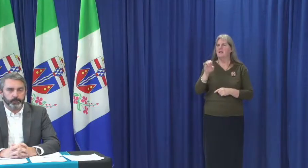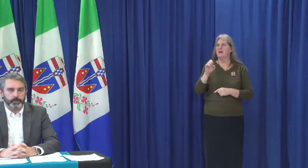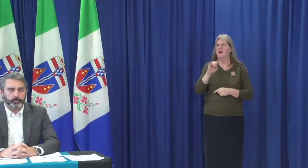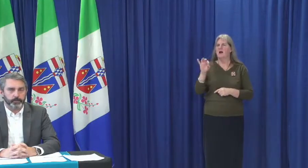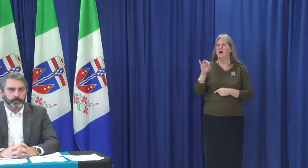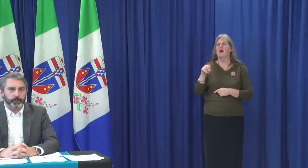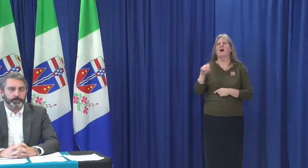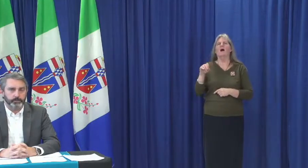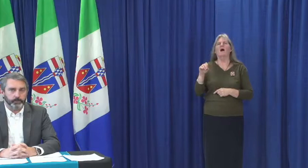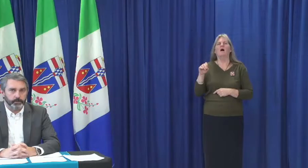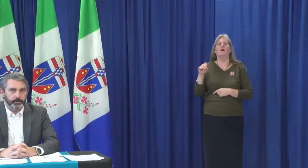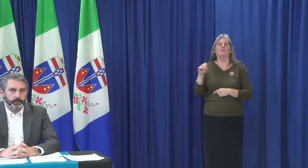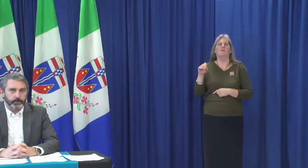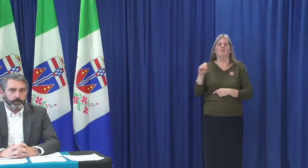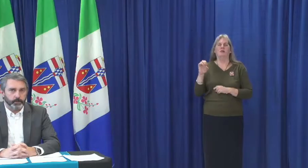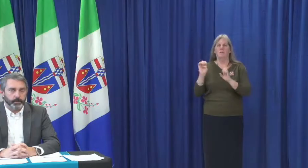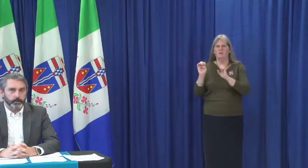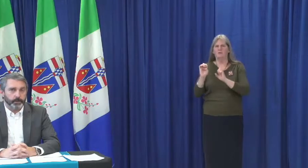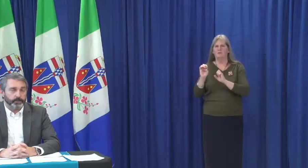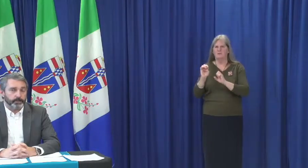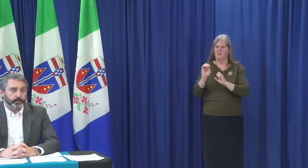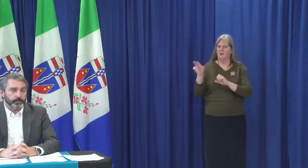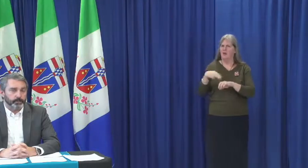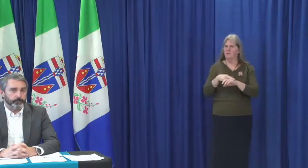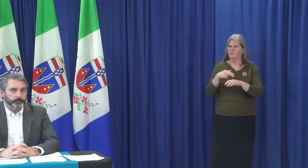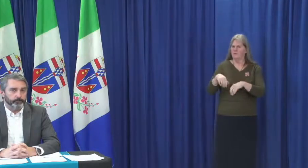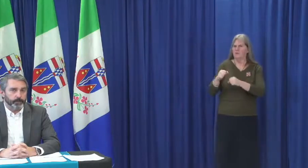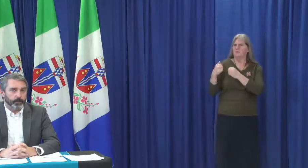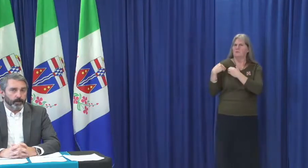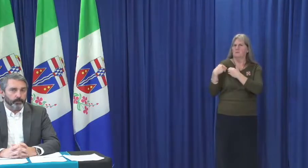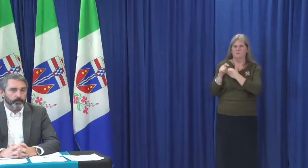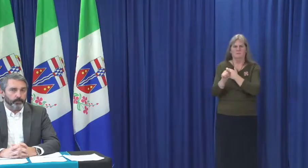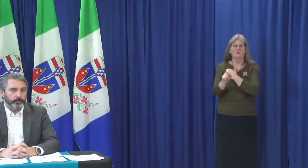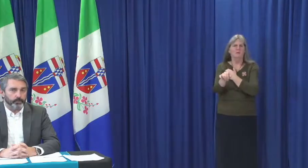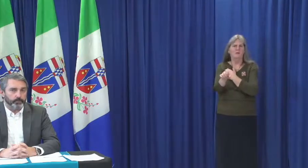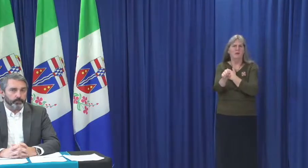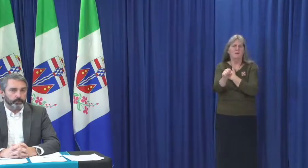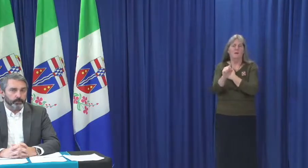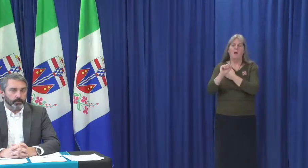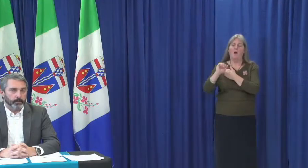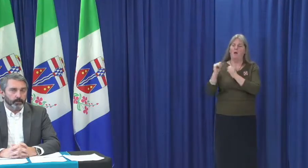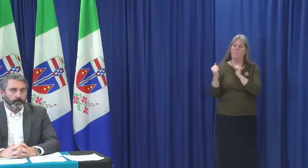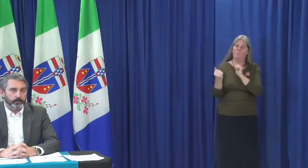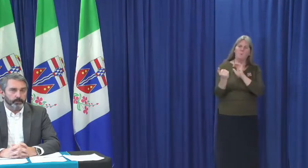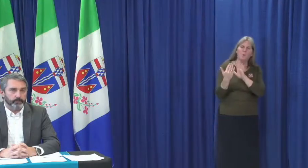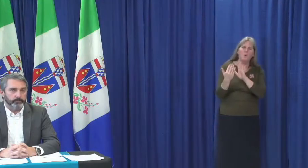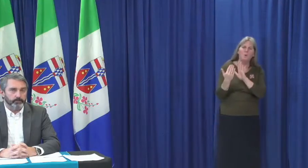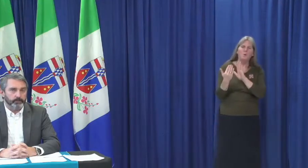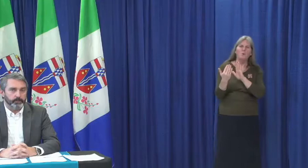As the premier I take ultimate responsibility but at the same time our approach I